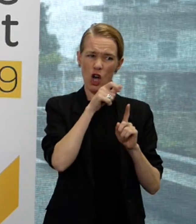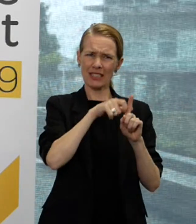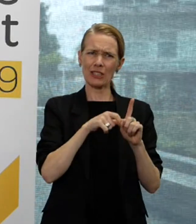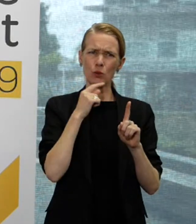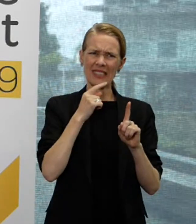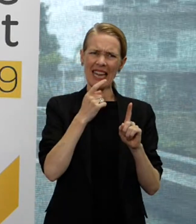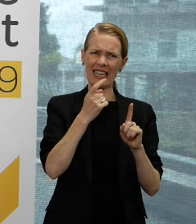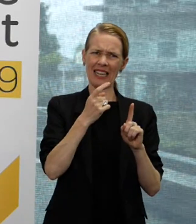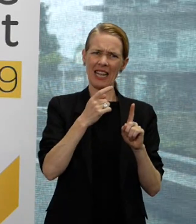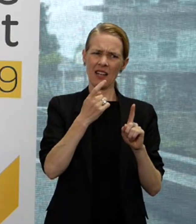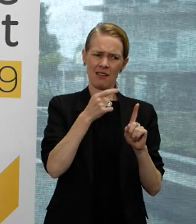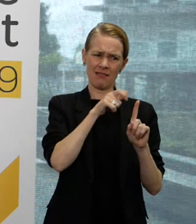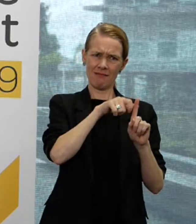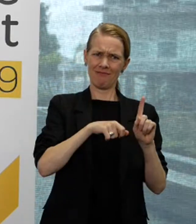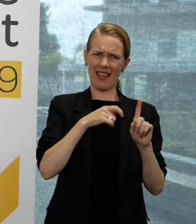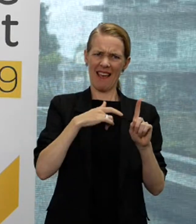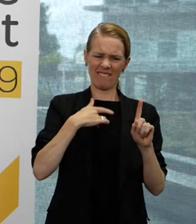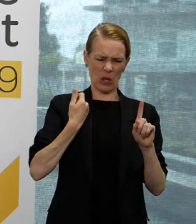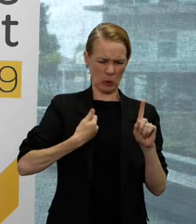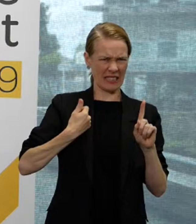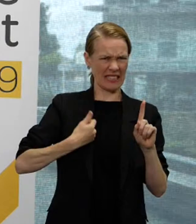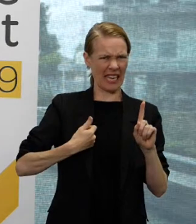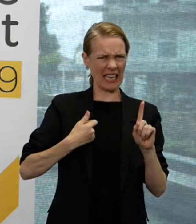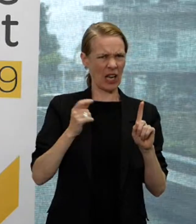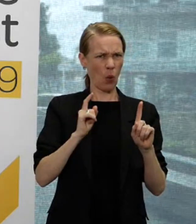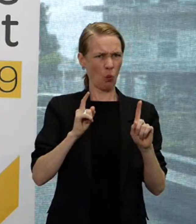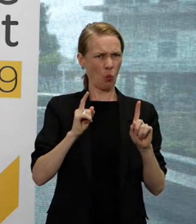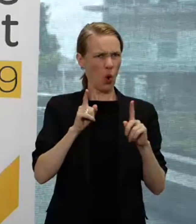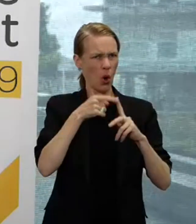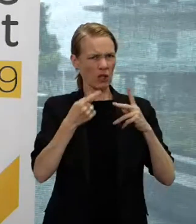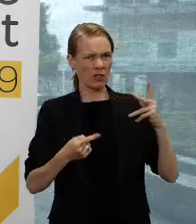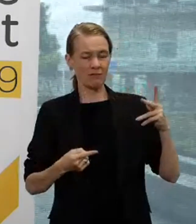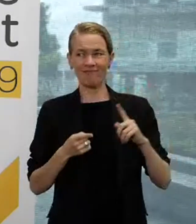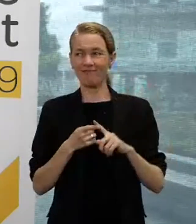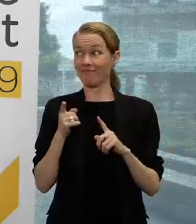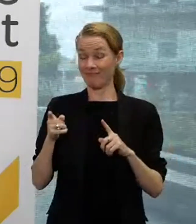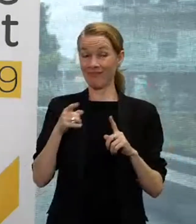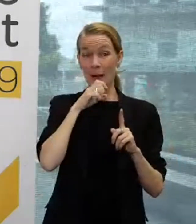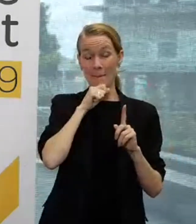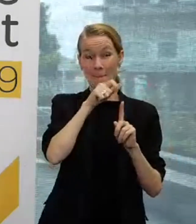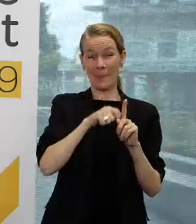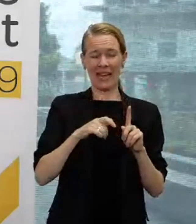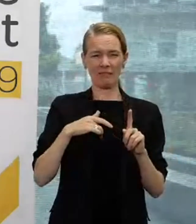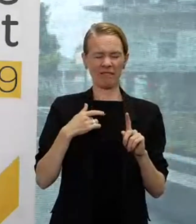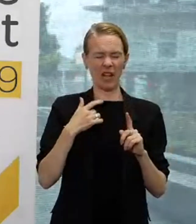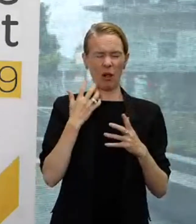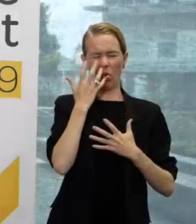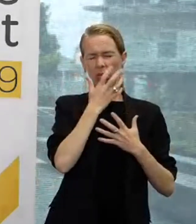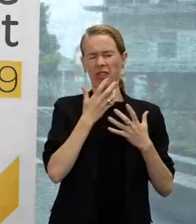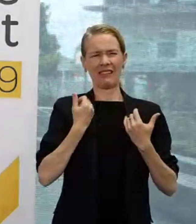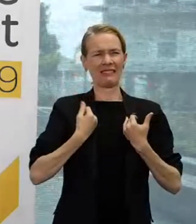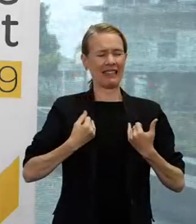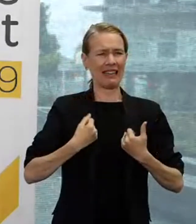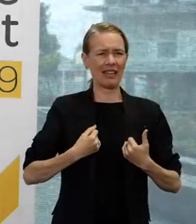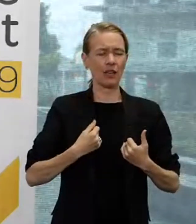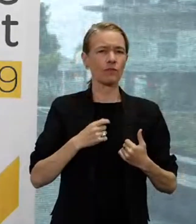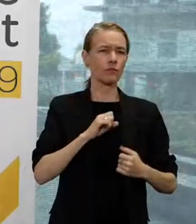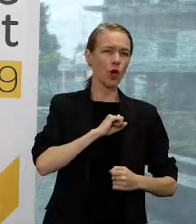Look, I think he-- fairly typical symptoms. I think he felt quite unwell, so I think a cough, and sore throat, and so on, but I